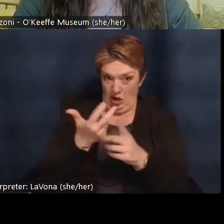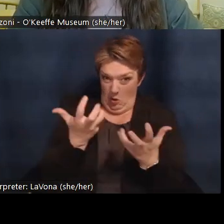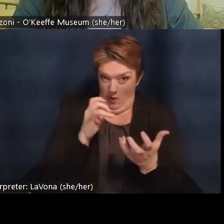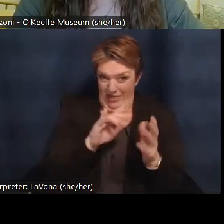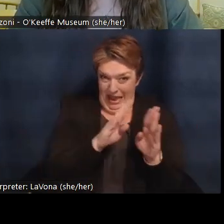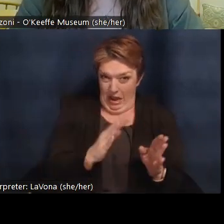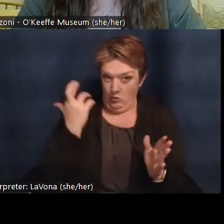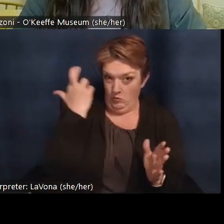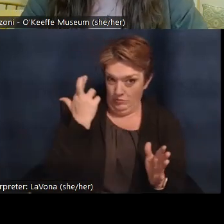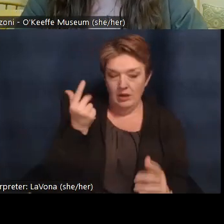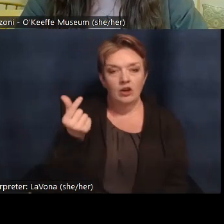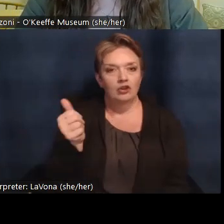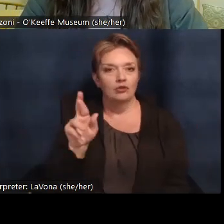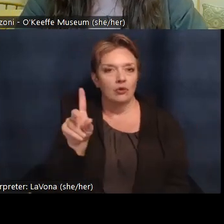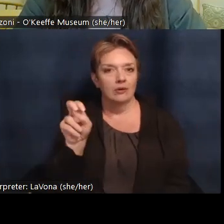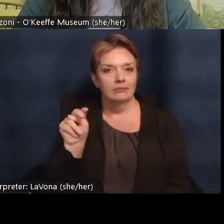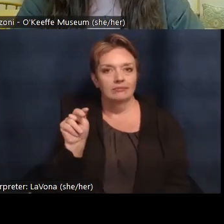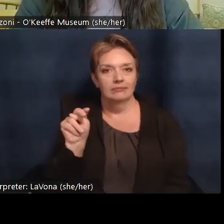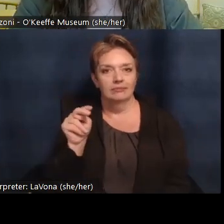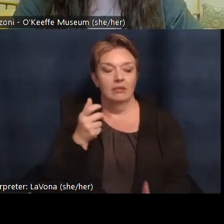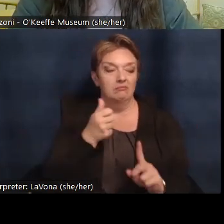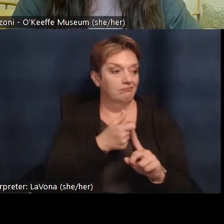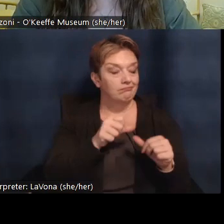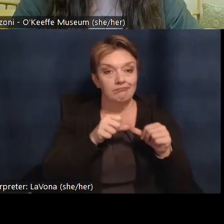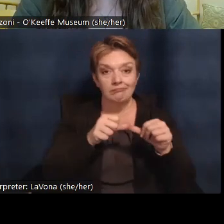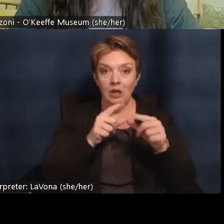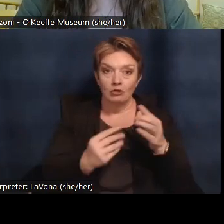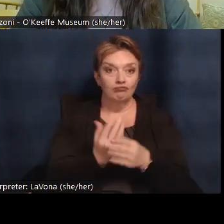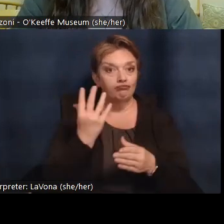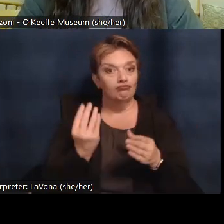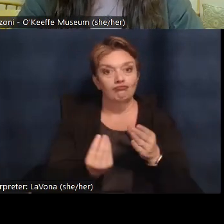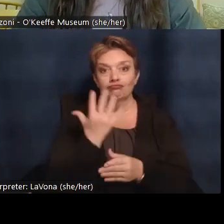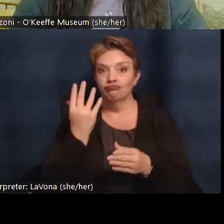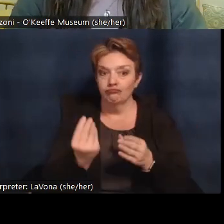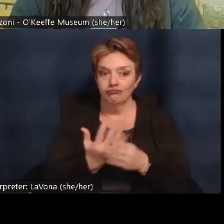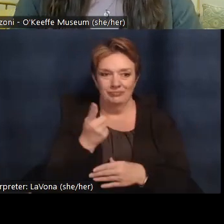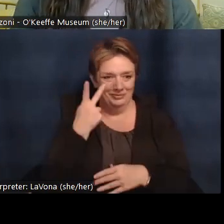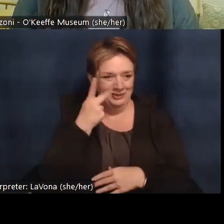The garden continues to be productive today, as you can see in this photo.